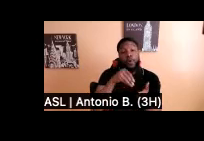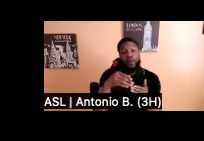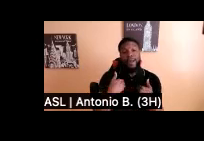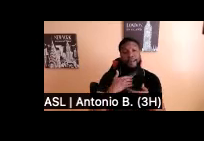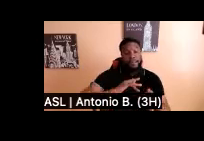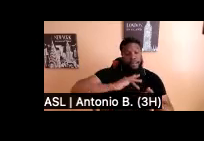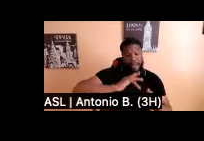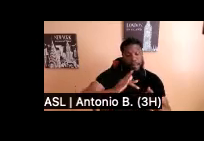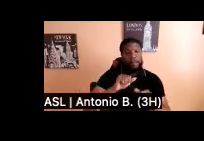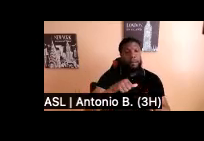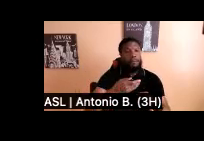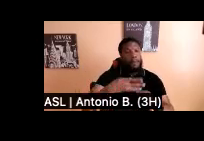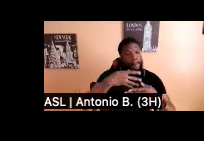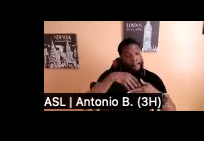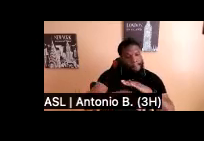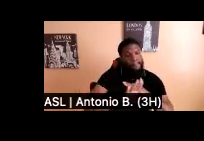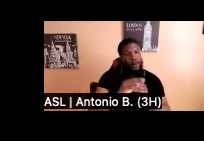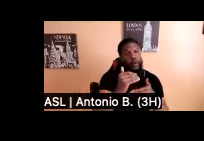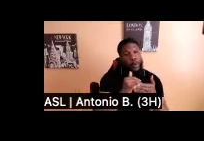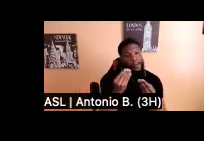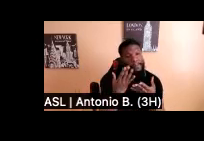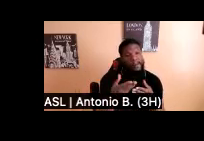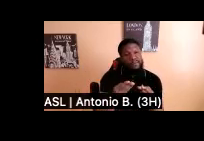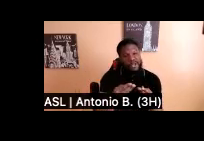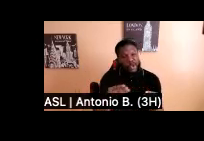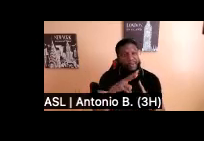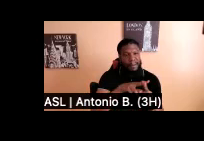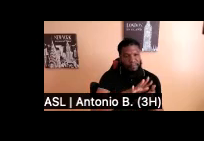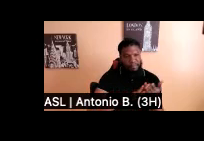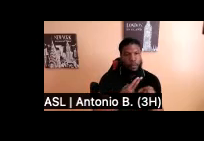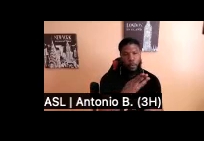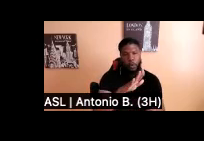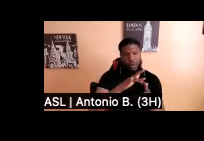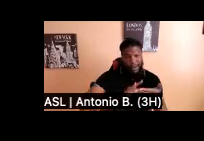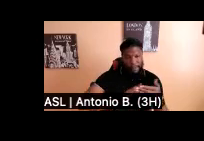materials and videos and assignments through those tablets. But then, generally, they don't have the